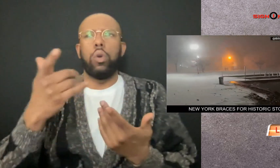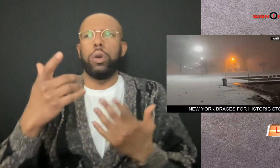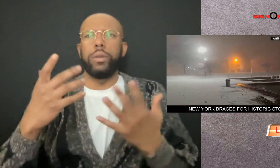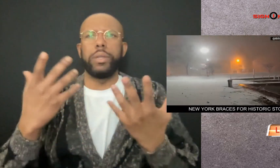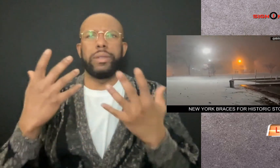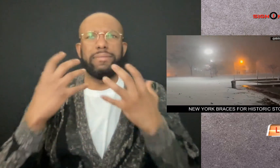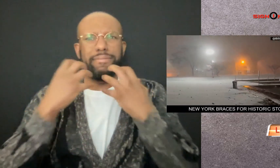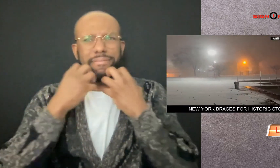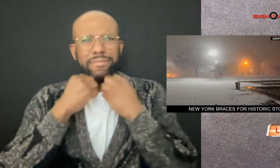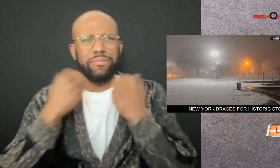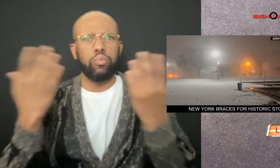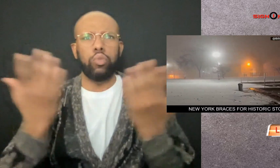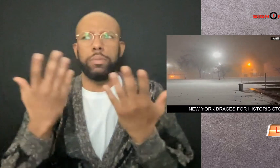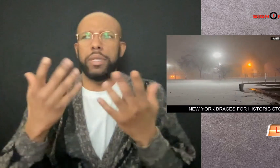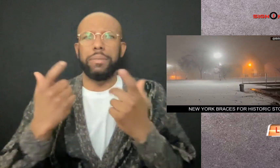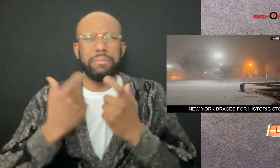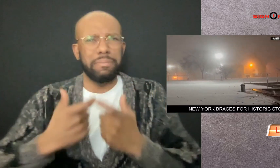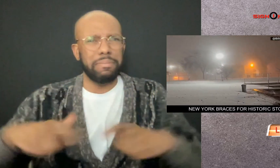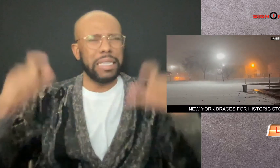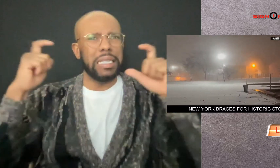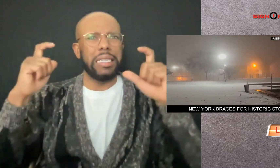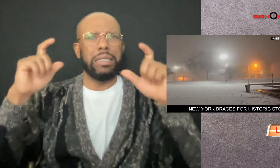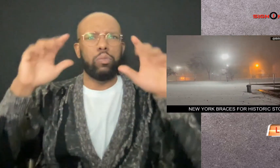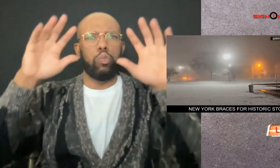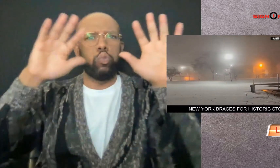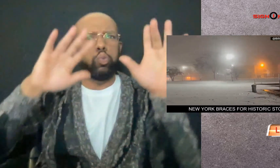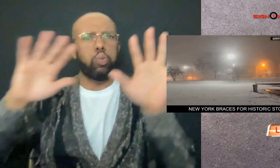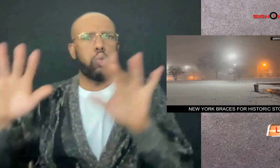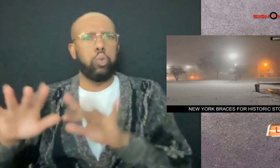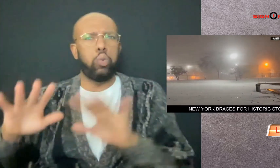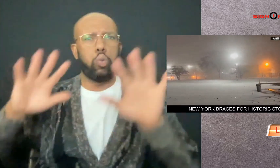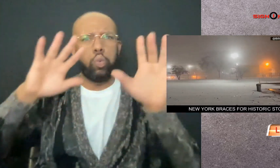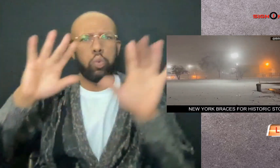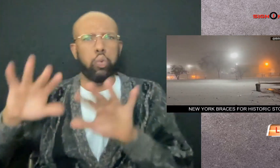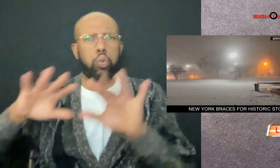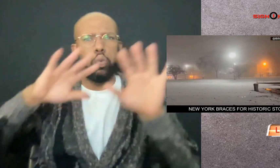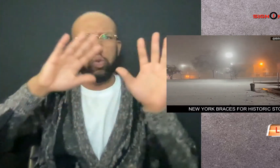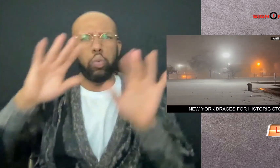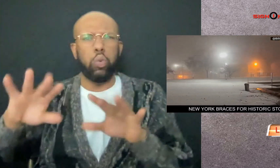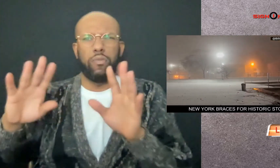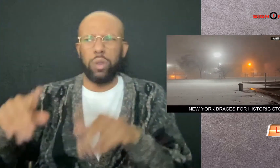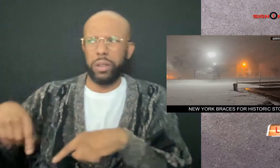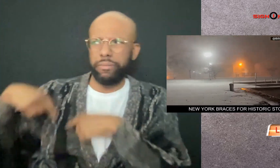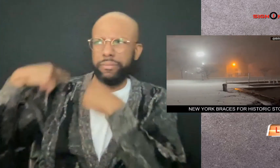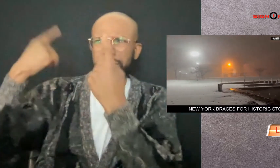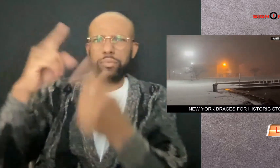at this hour Buffalo New York is bracing for what could be the biggest snowstorm